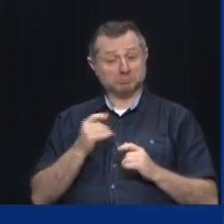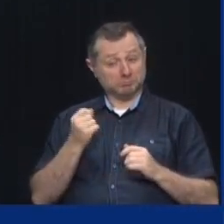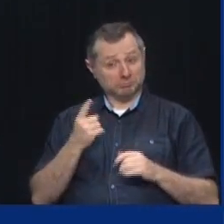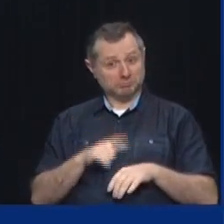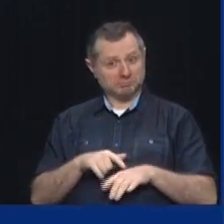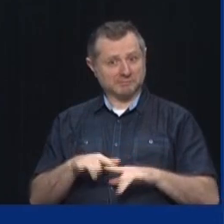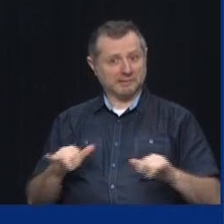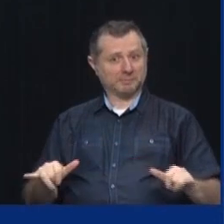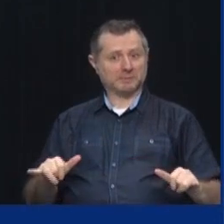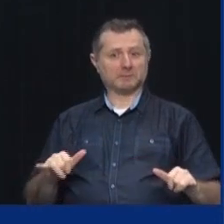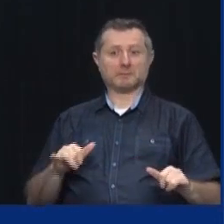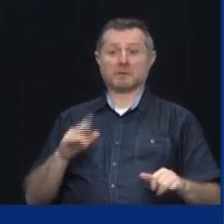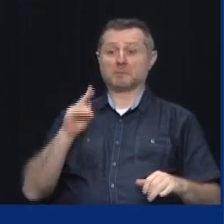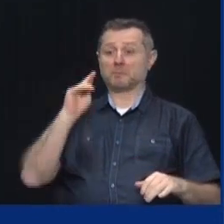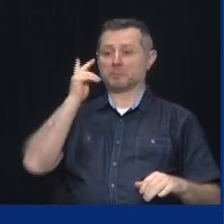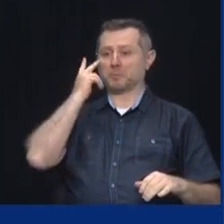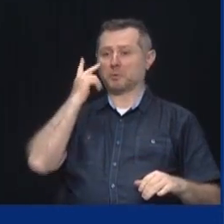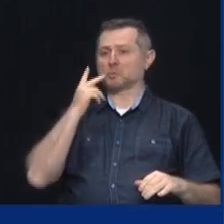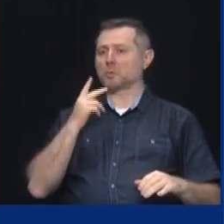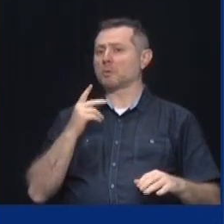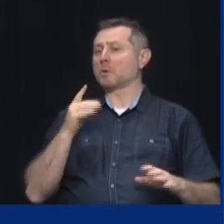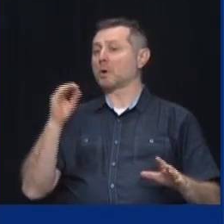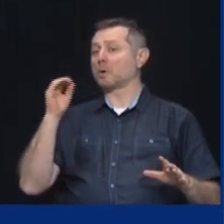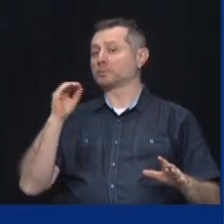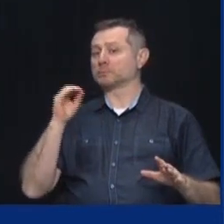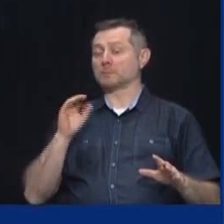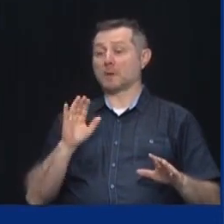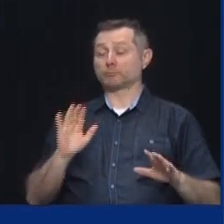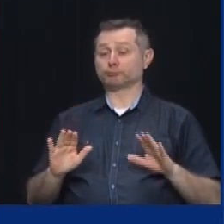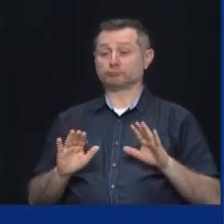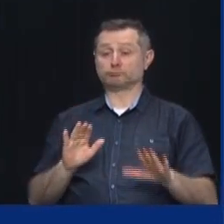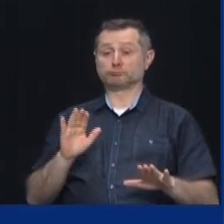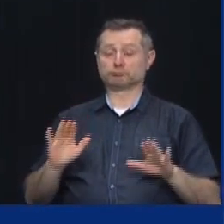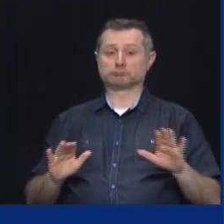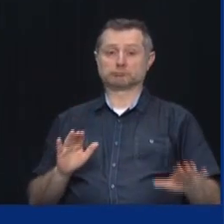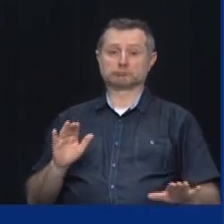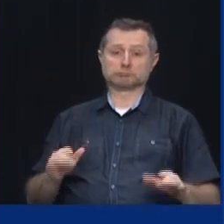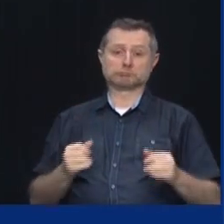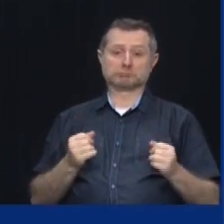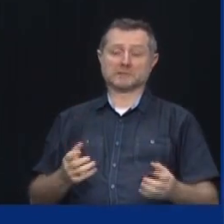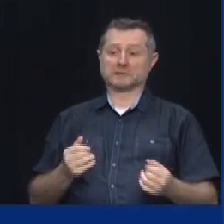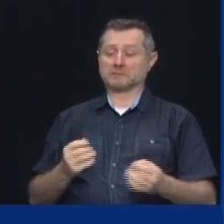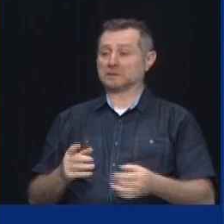TOGETHER EVEN IF THEIR DIAMETRICALLY OPPOSED.